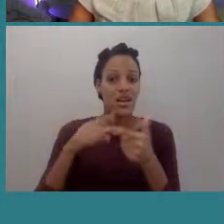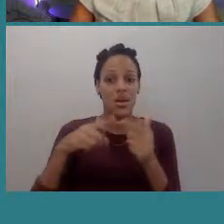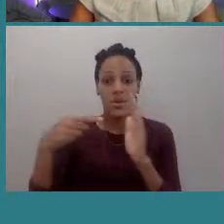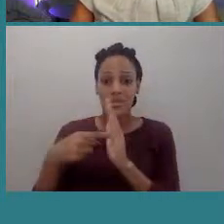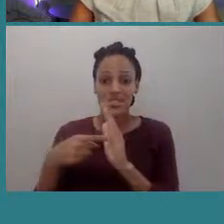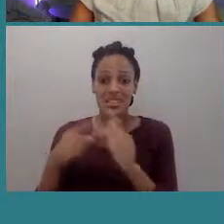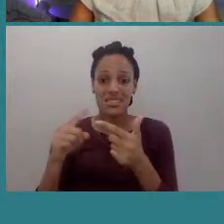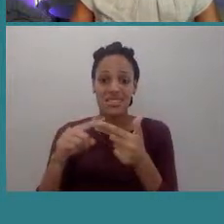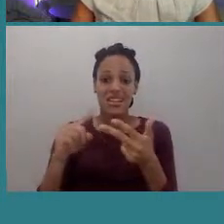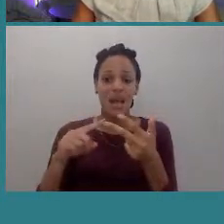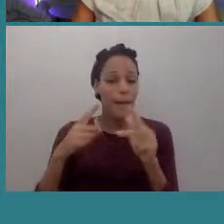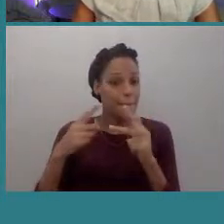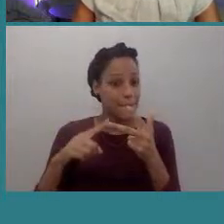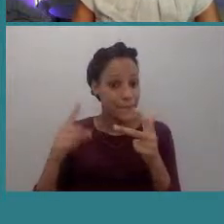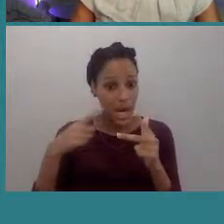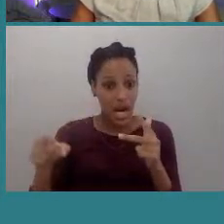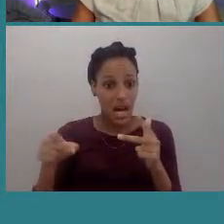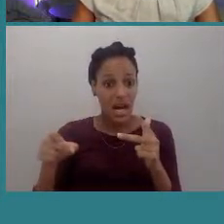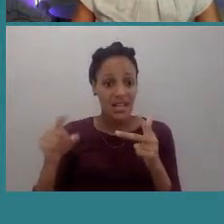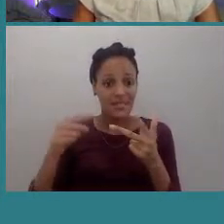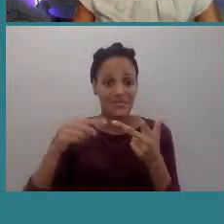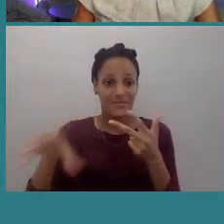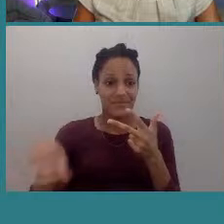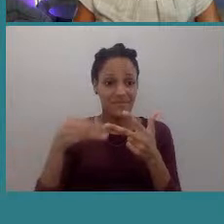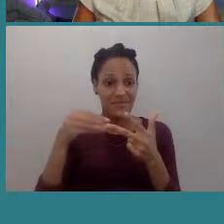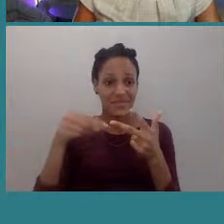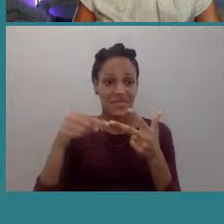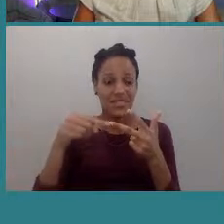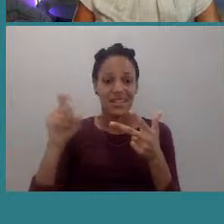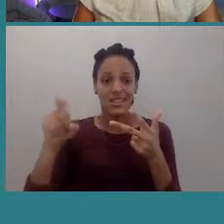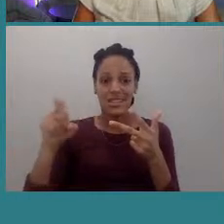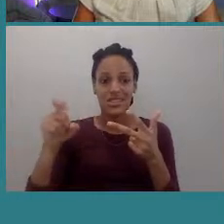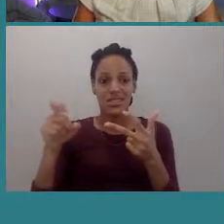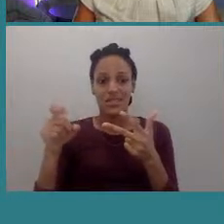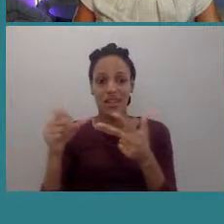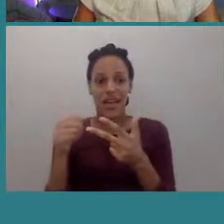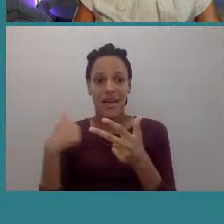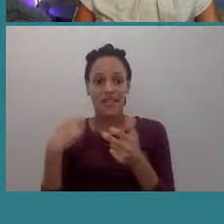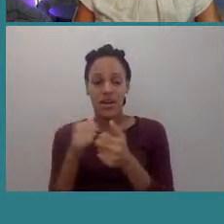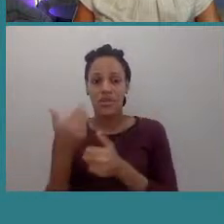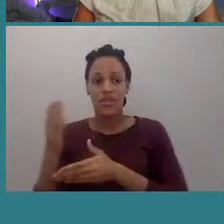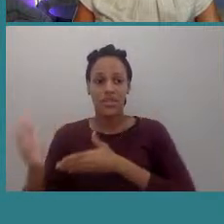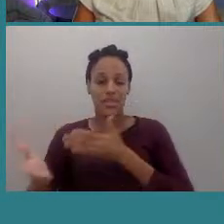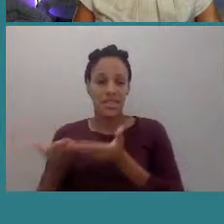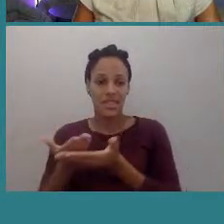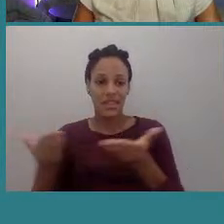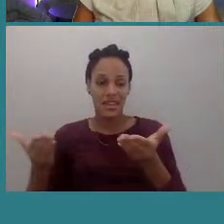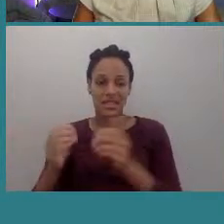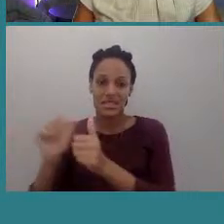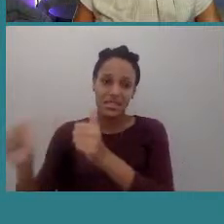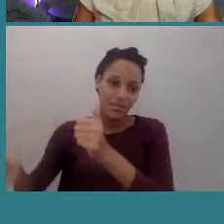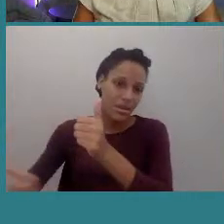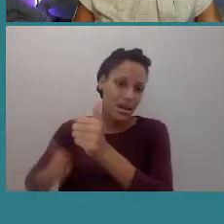Well if you're a teacher you can hire me. I can do some curriculum development